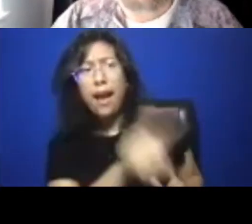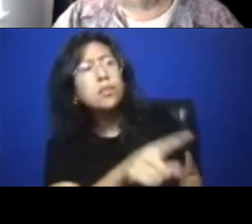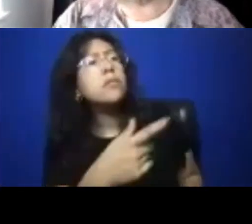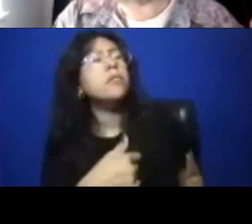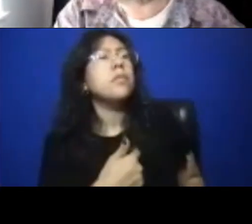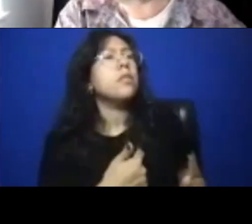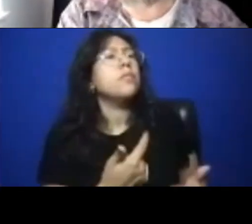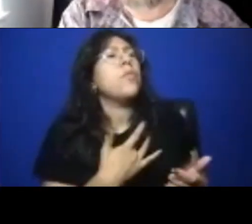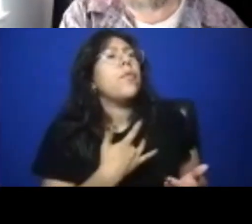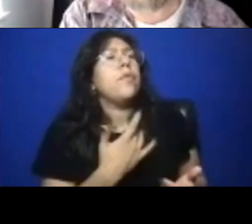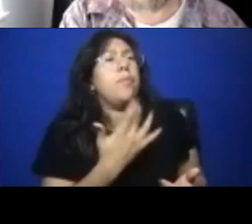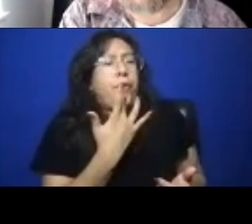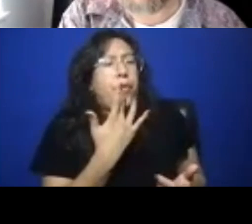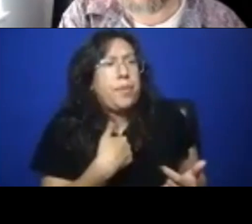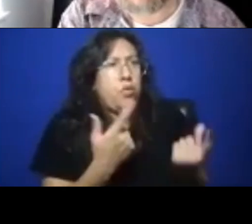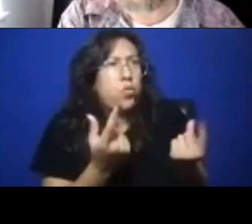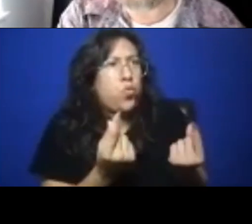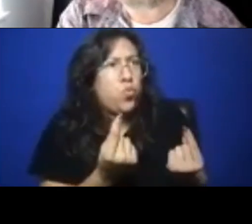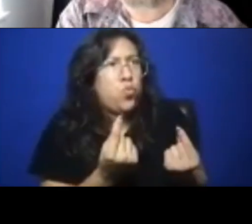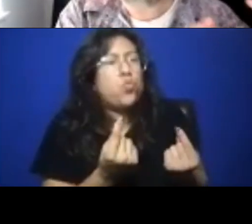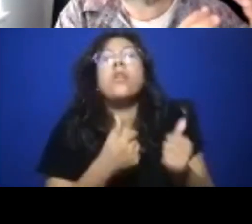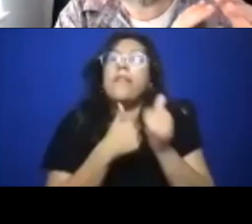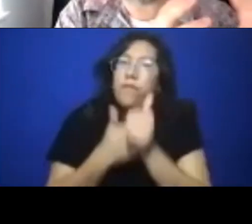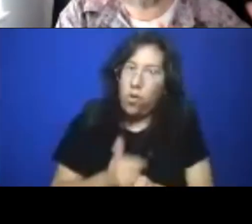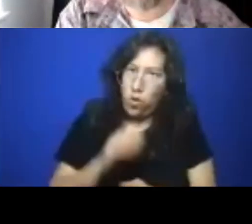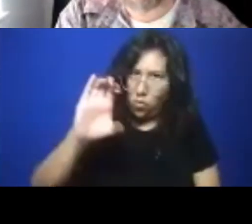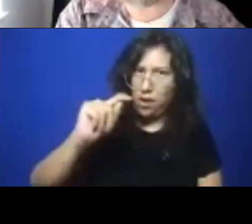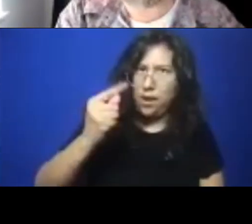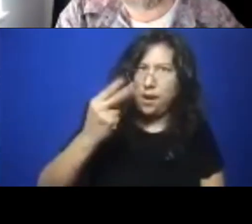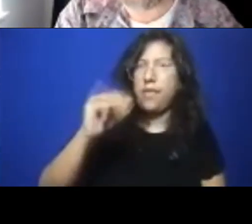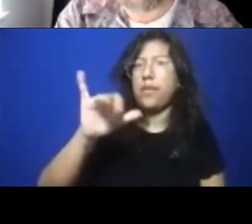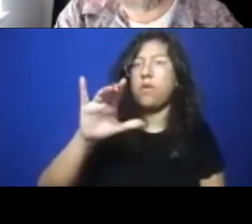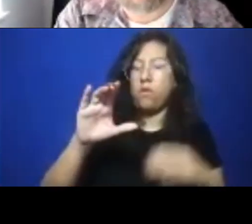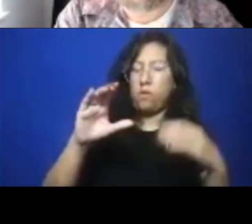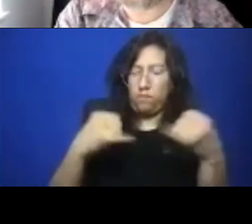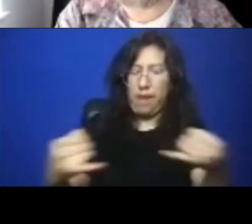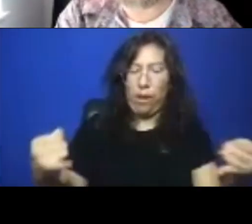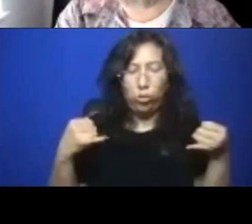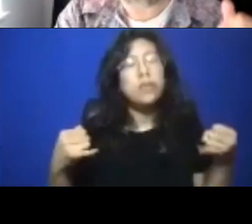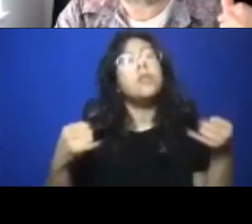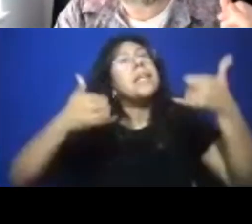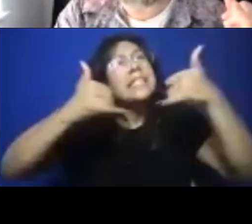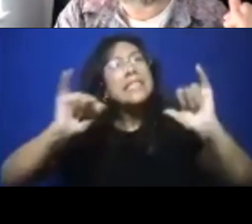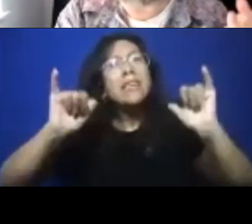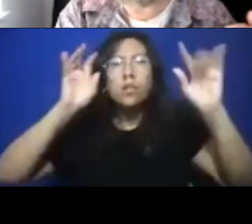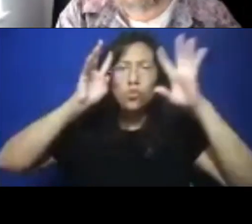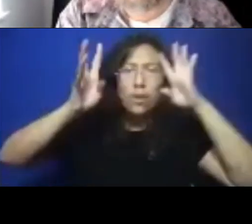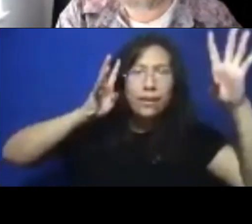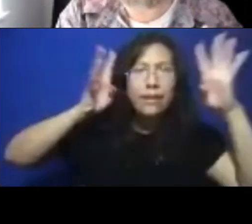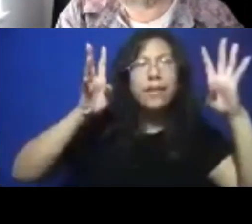And obviously you need to work within your ethical bounds. But there are lots of creative ways to bill,